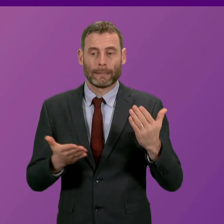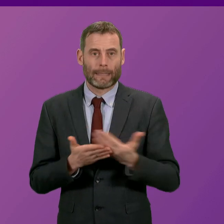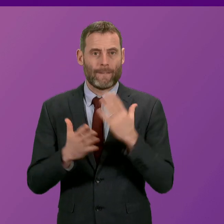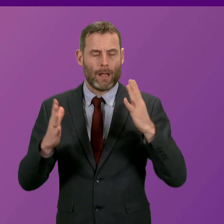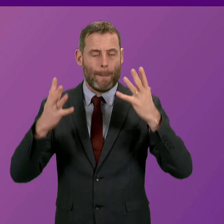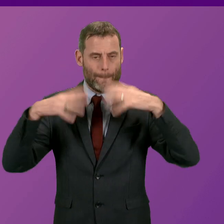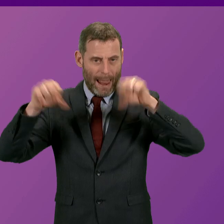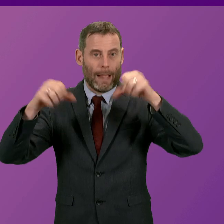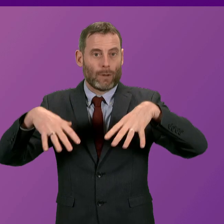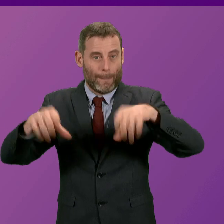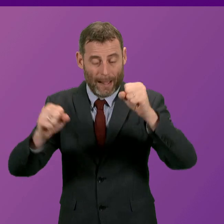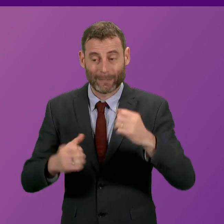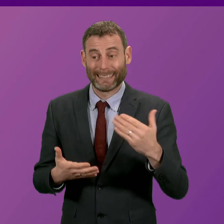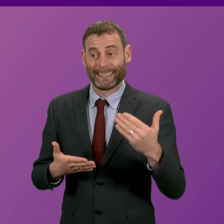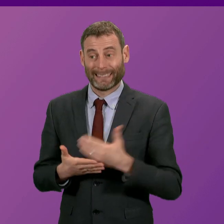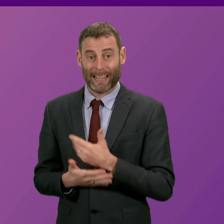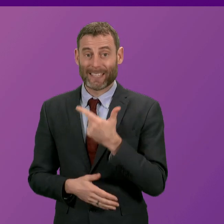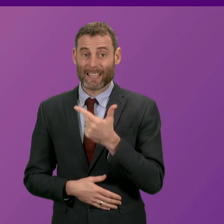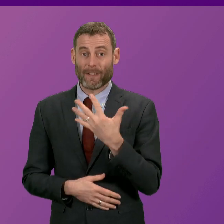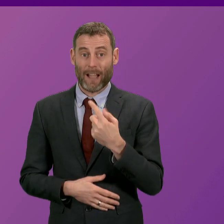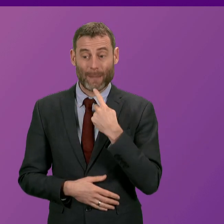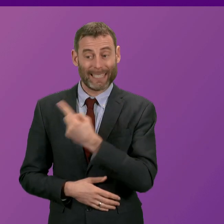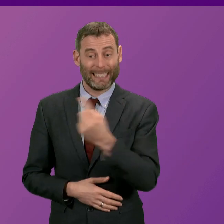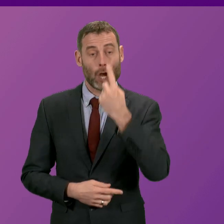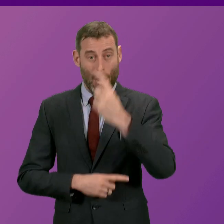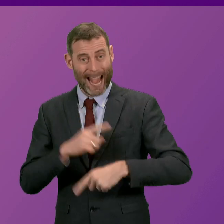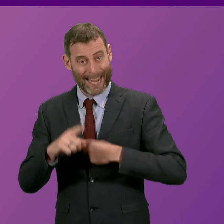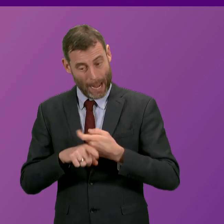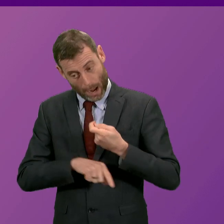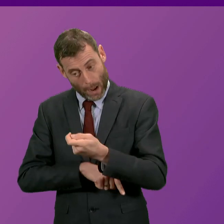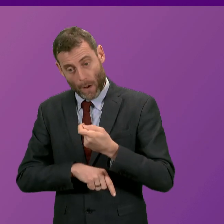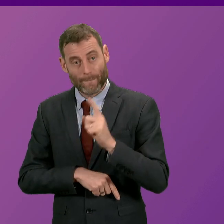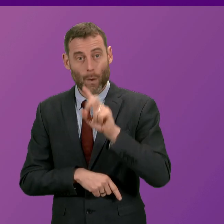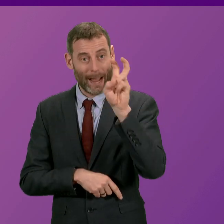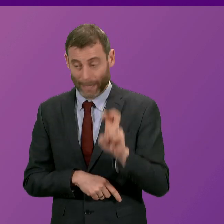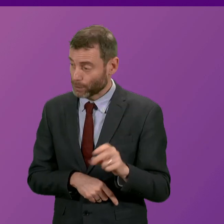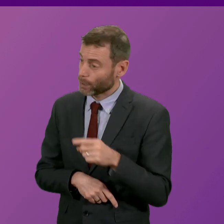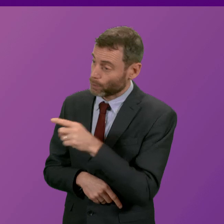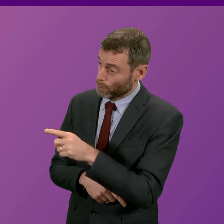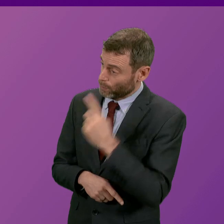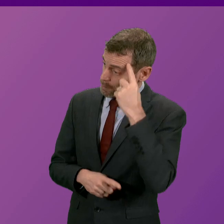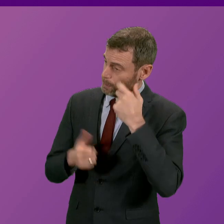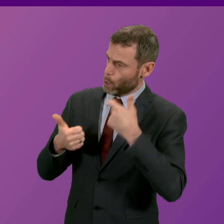£75 annually on their energy bills. Will the First Minister warmly welcome the extension?